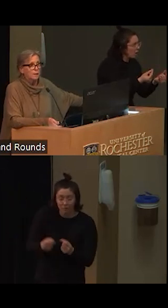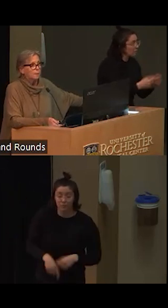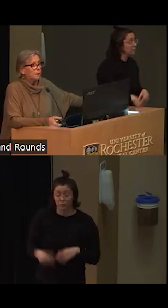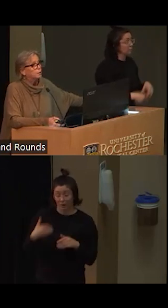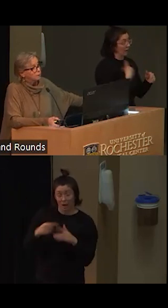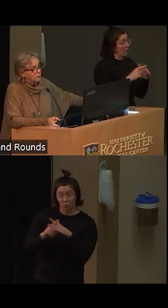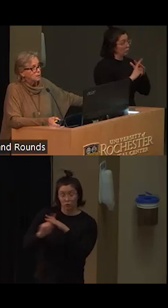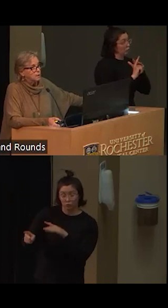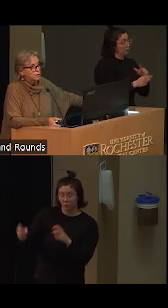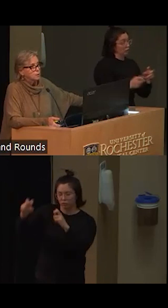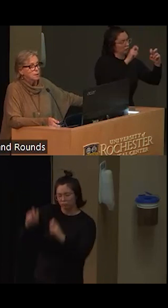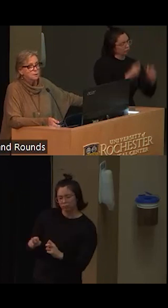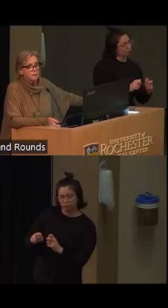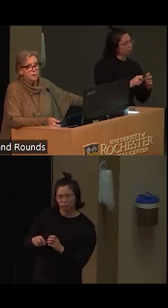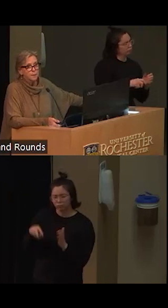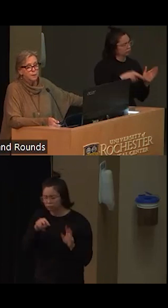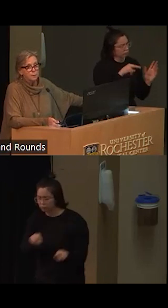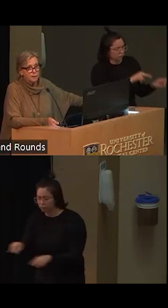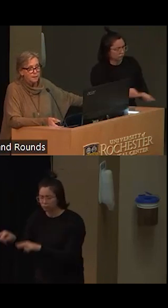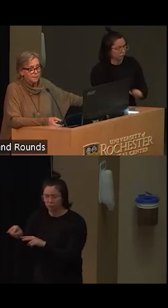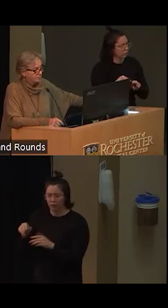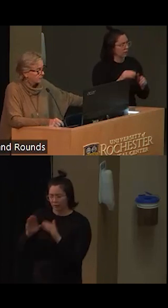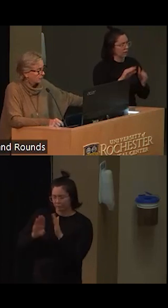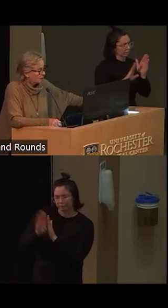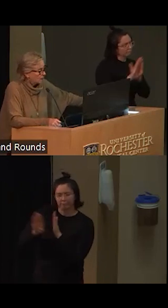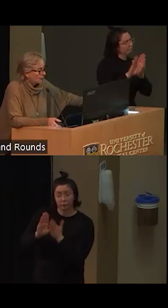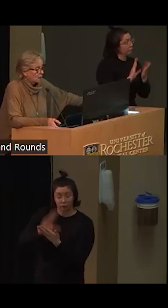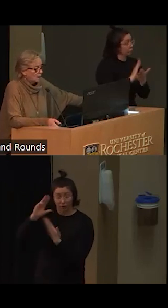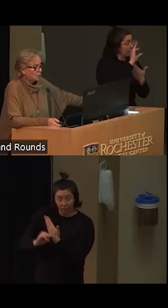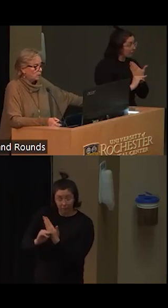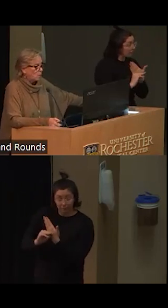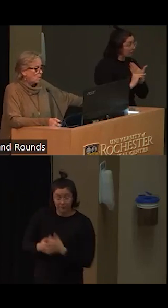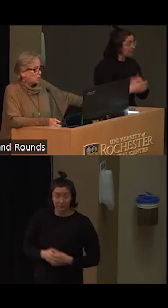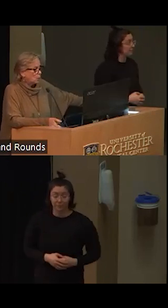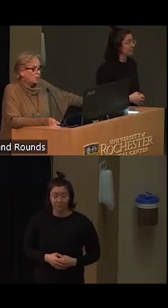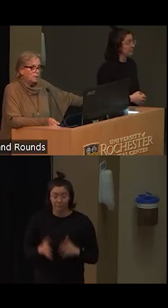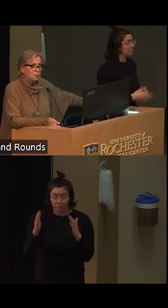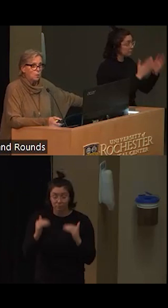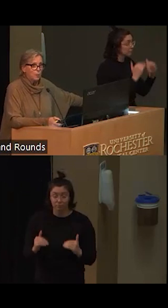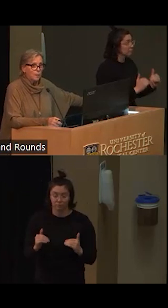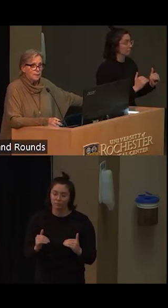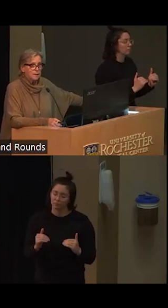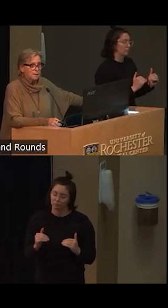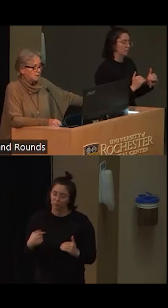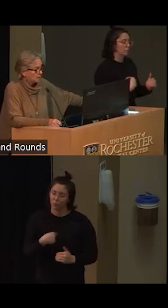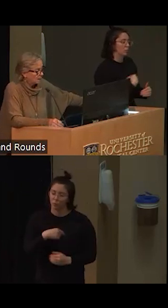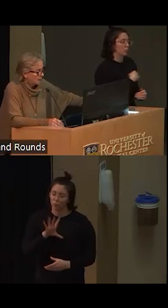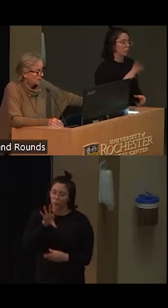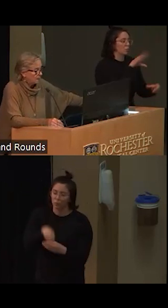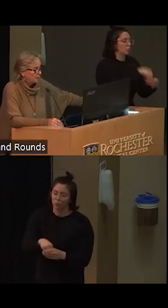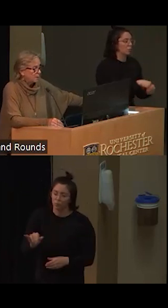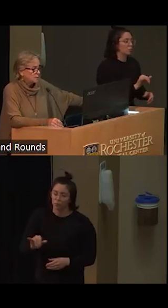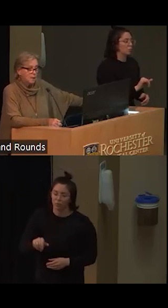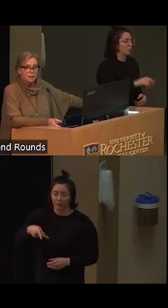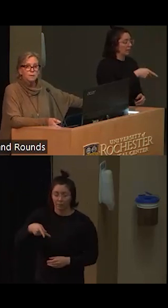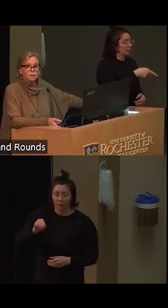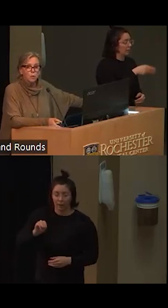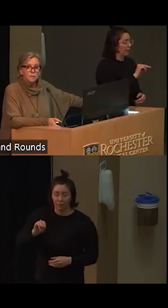develop to review the literature and develop the curriculum and we also Incorporated the pmhn scope